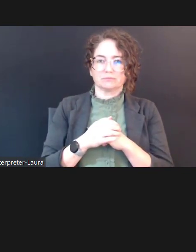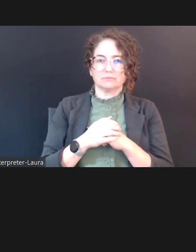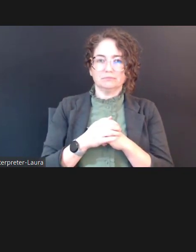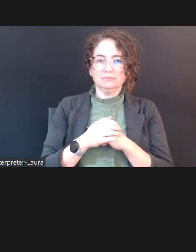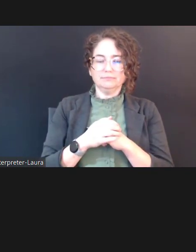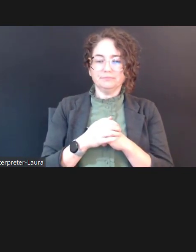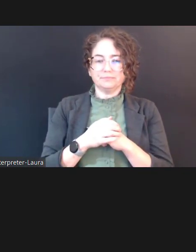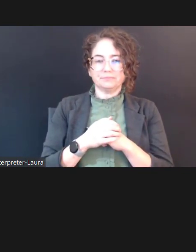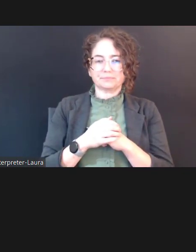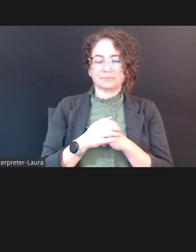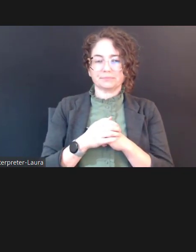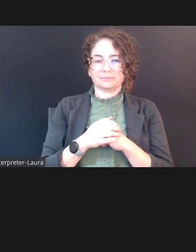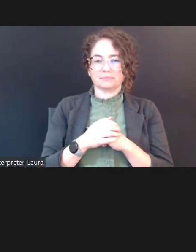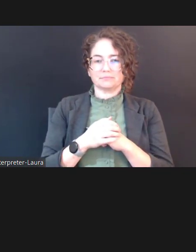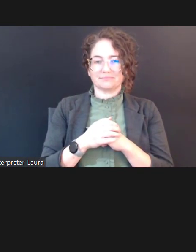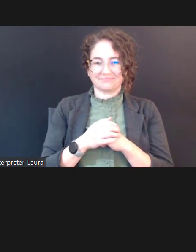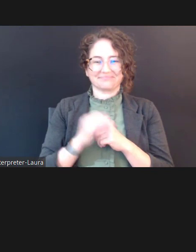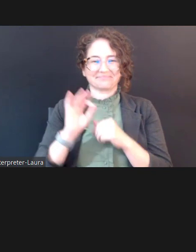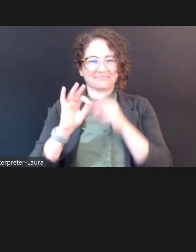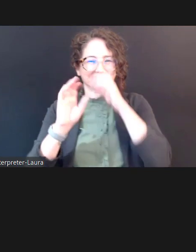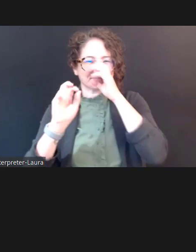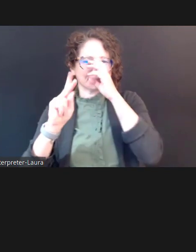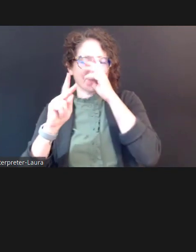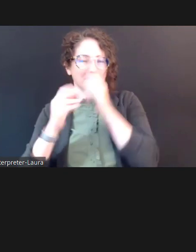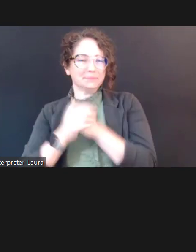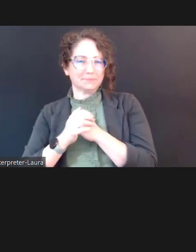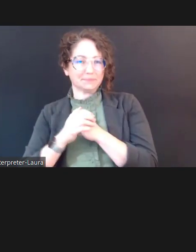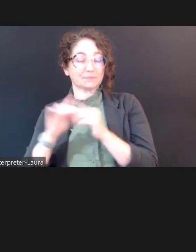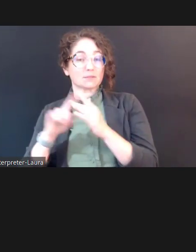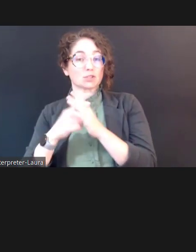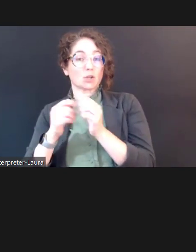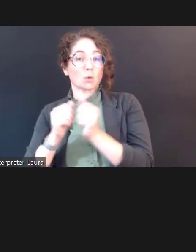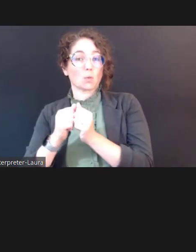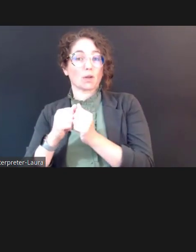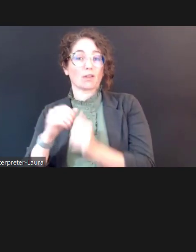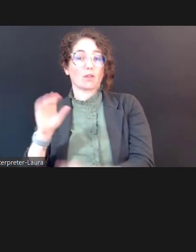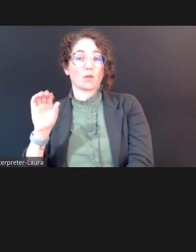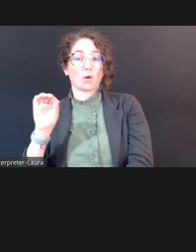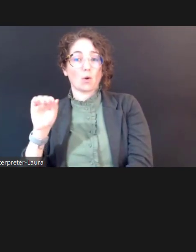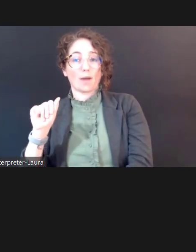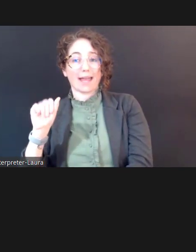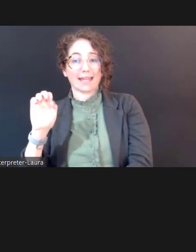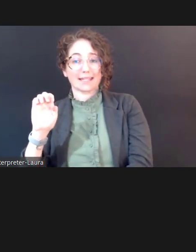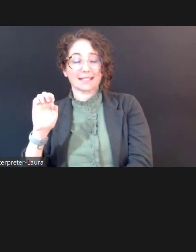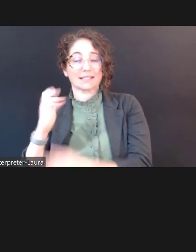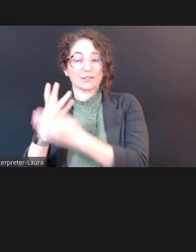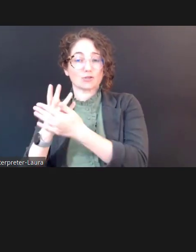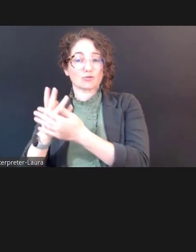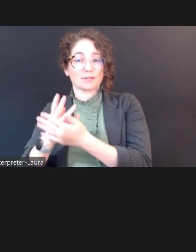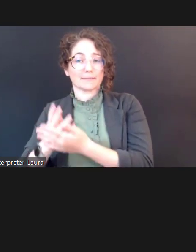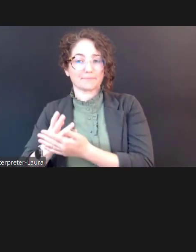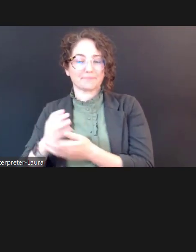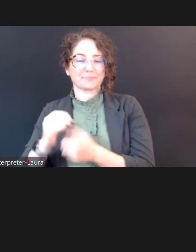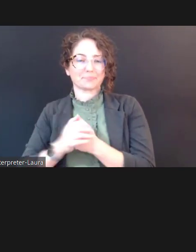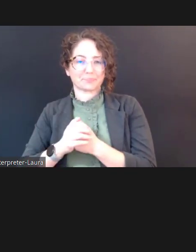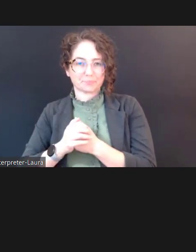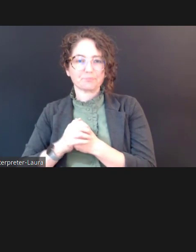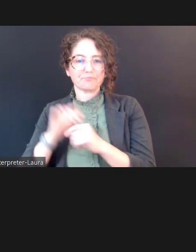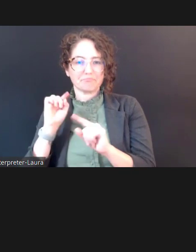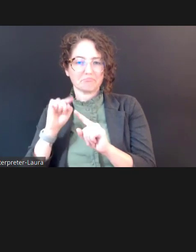Foust: Let's start with Otoacoustic Emissions or OAE screening, which as we said is the recommended hearing screen method